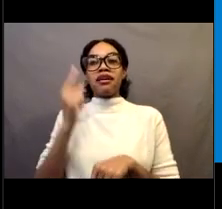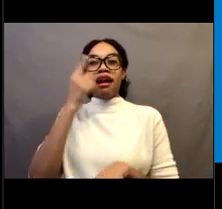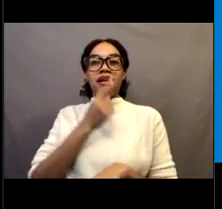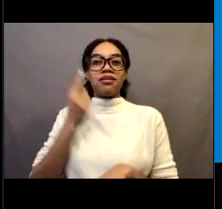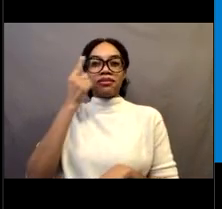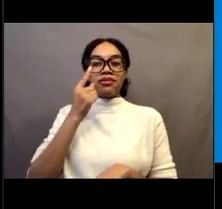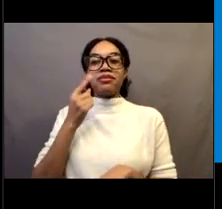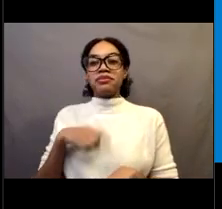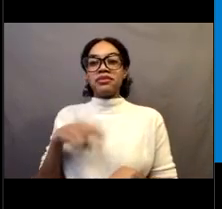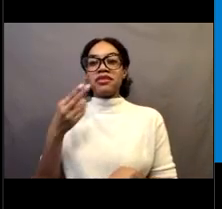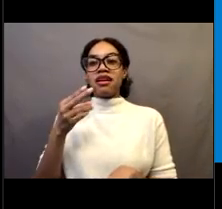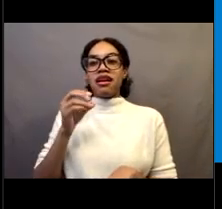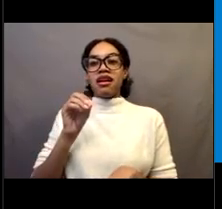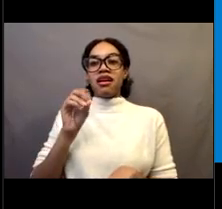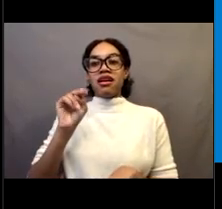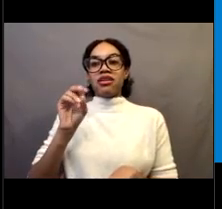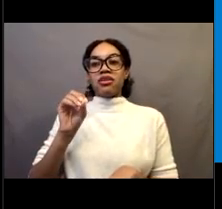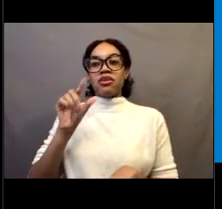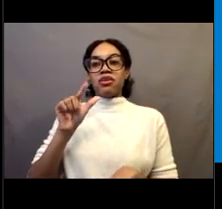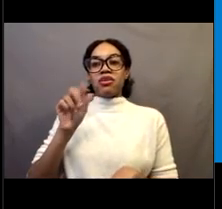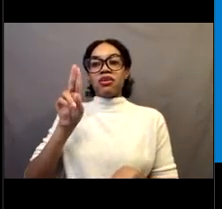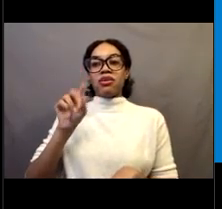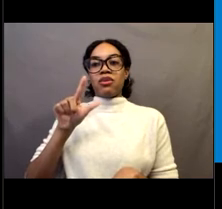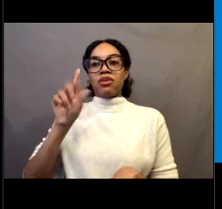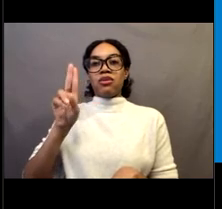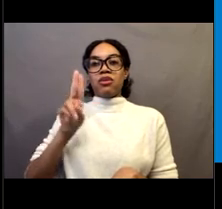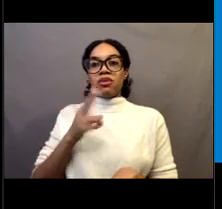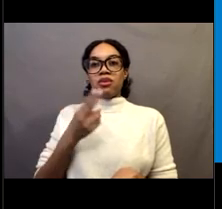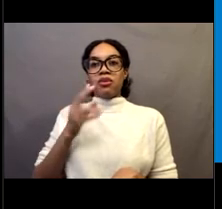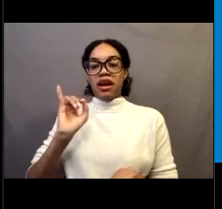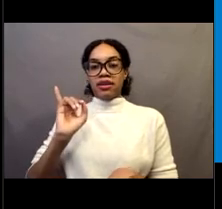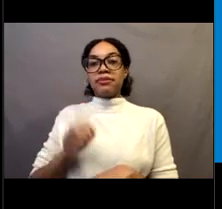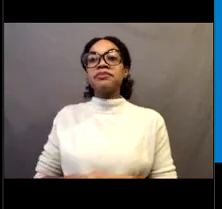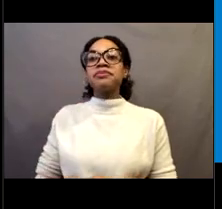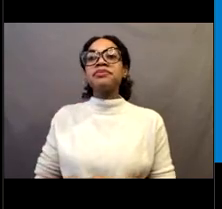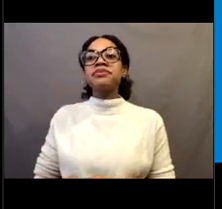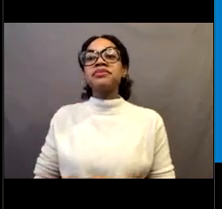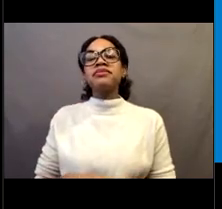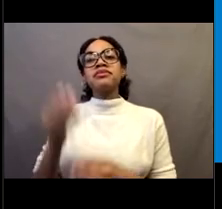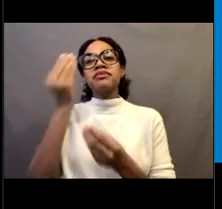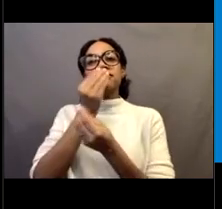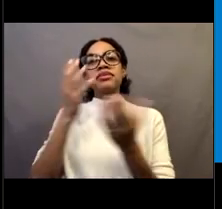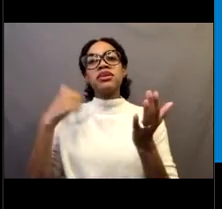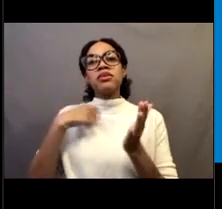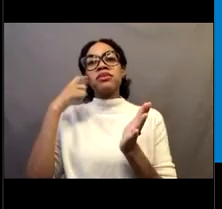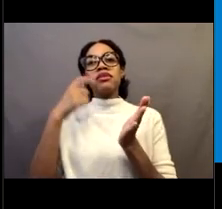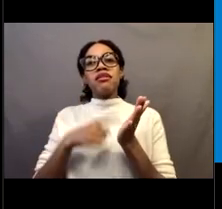role in storm preparedness we want to recognize that we are all coming to you from the traditional lands of native communities